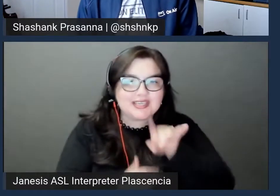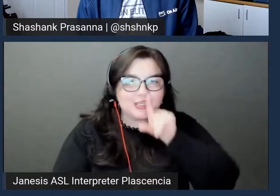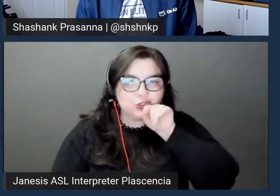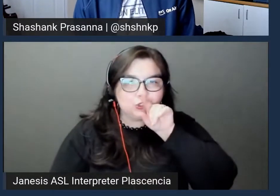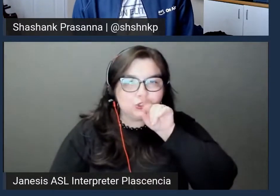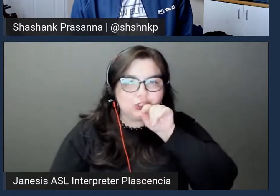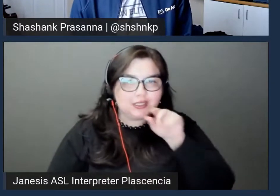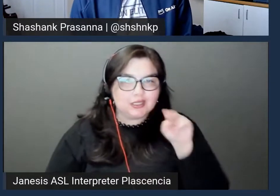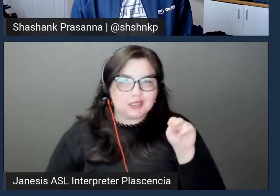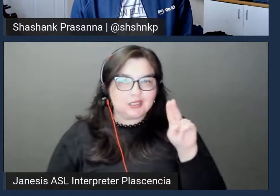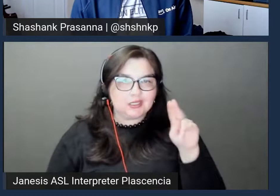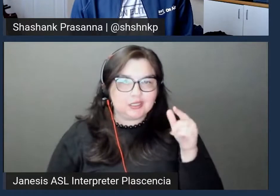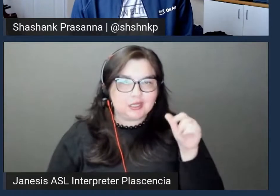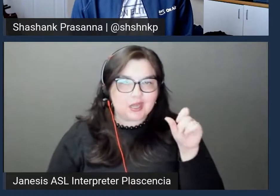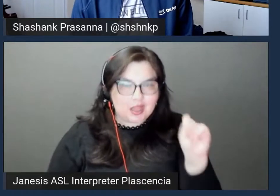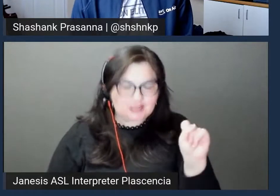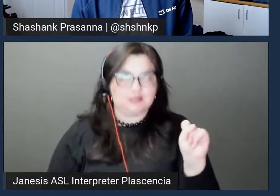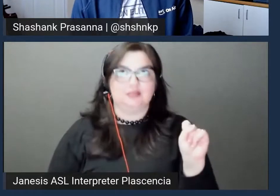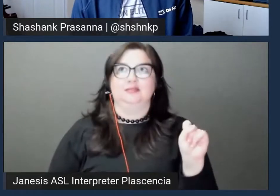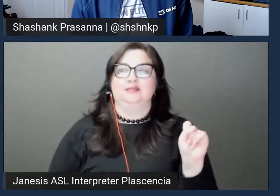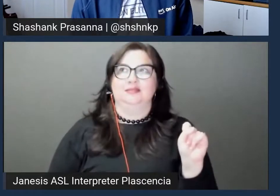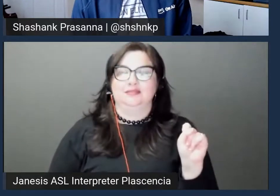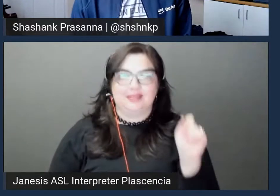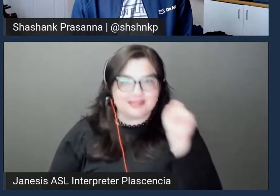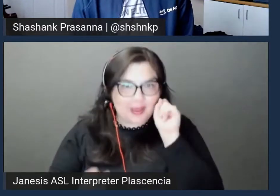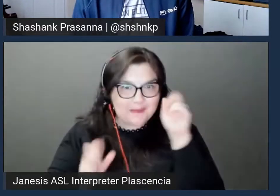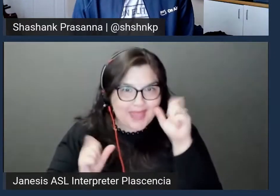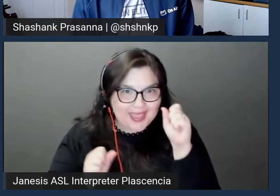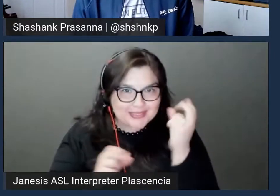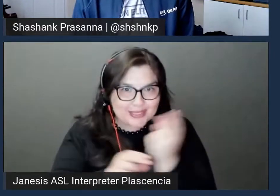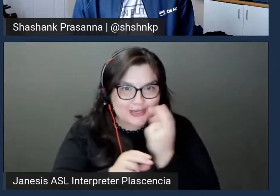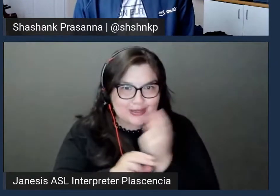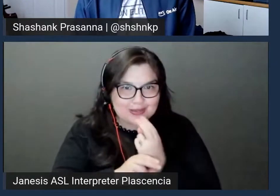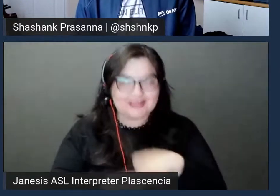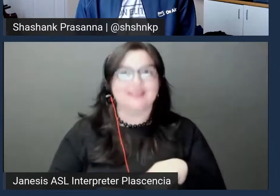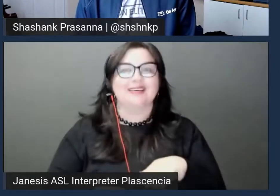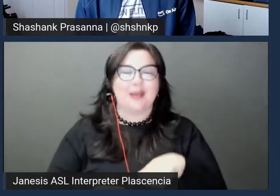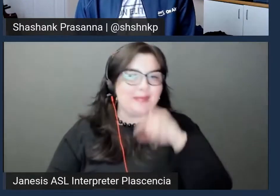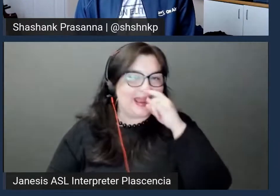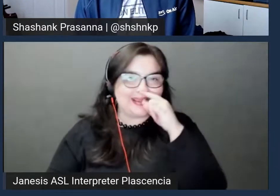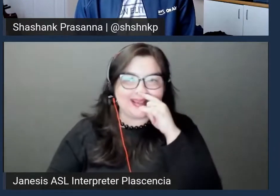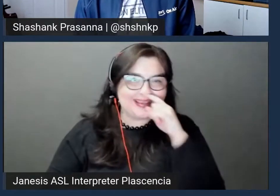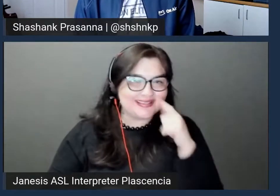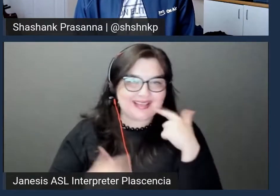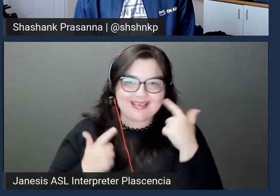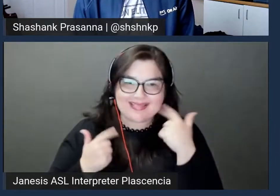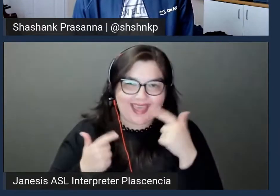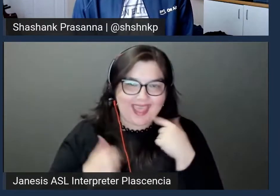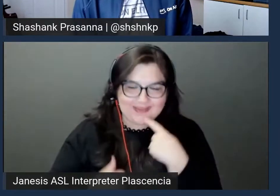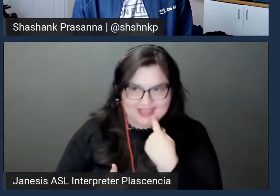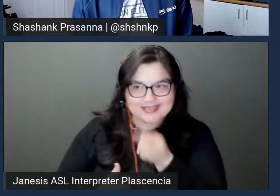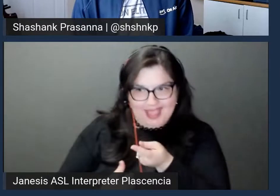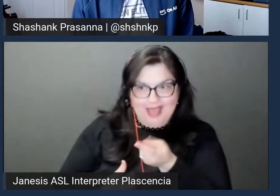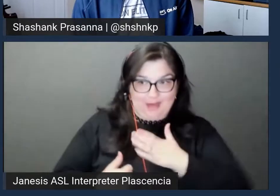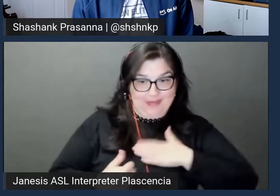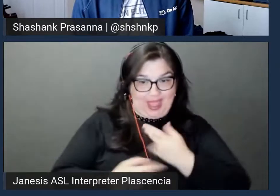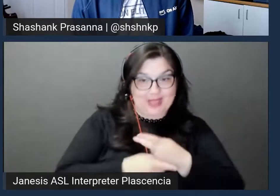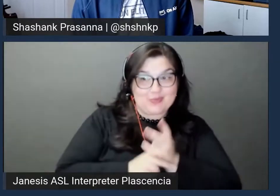I mean talk about some amazing use cases. My kids get a kick out of this one when I tell them my product is actually getting used